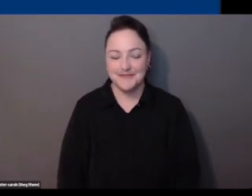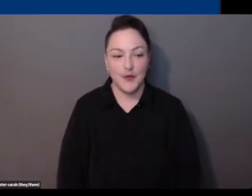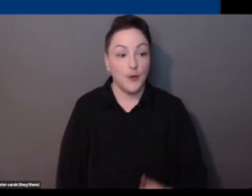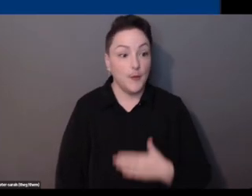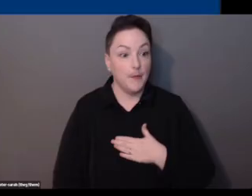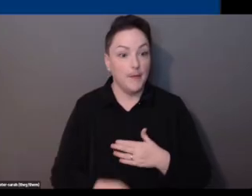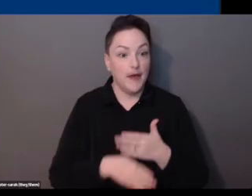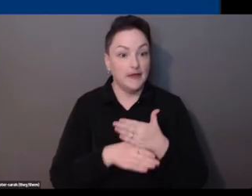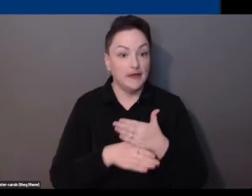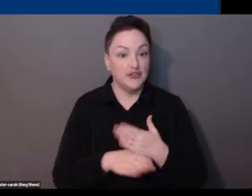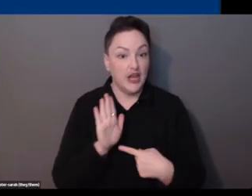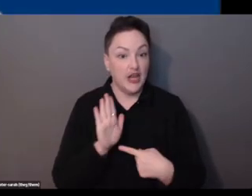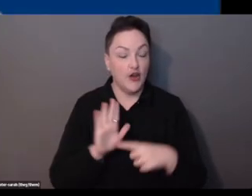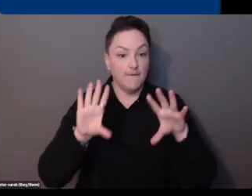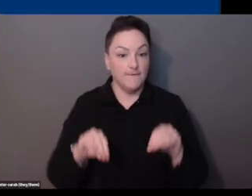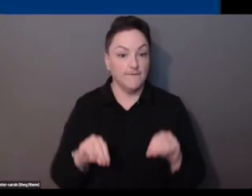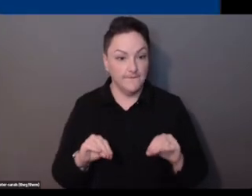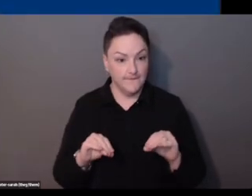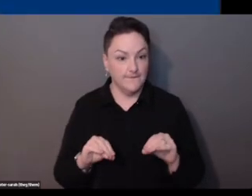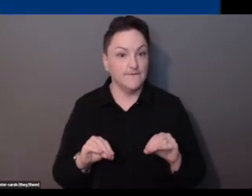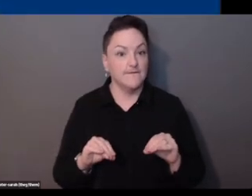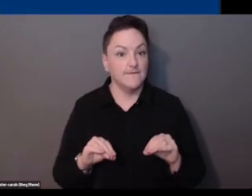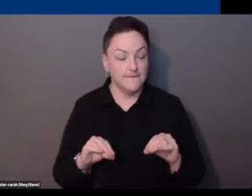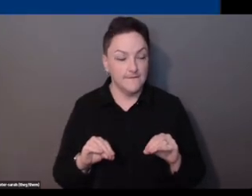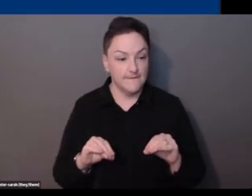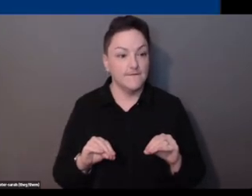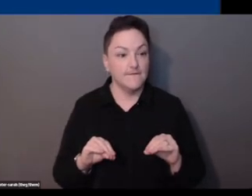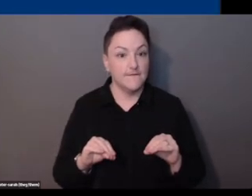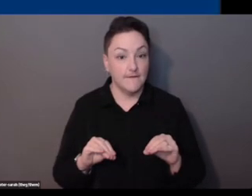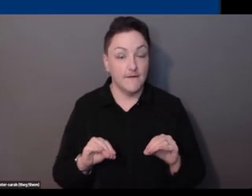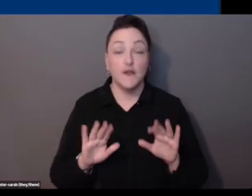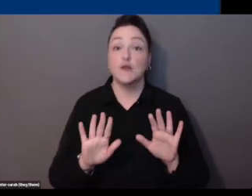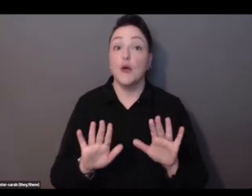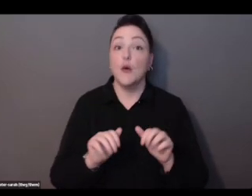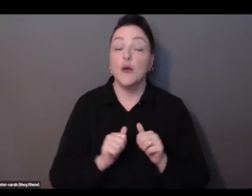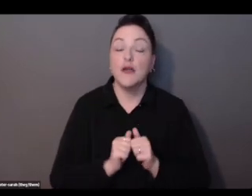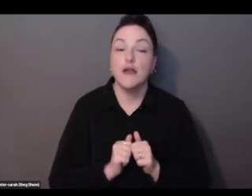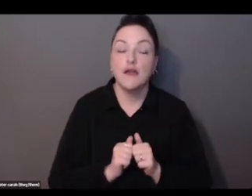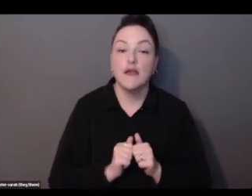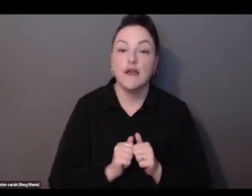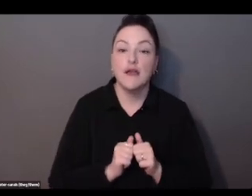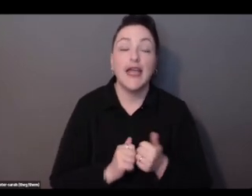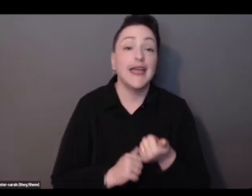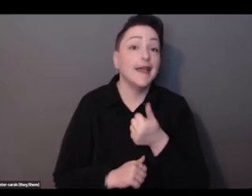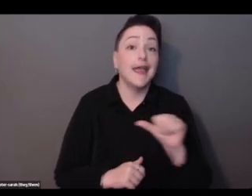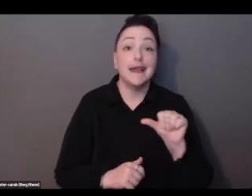and so if you have any specific questions,